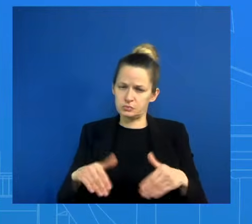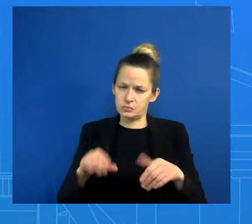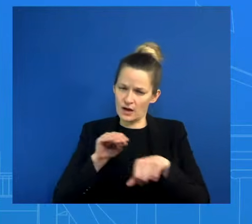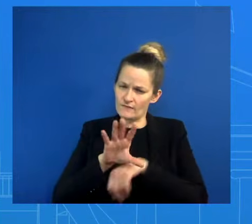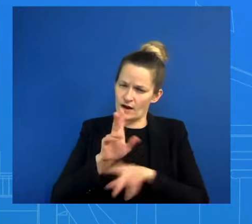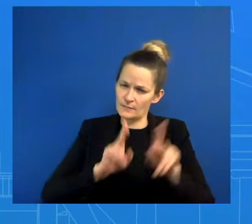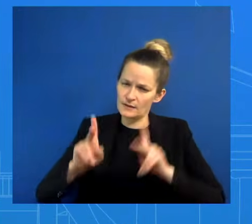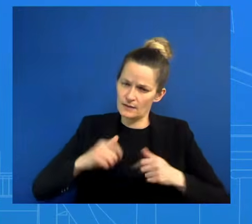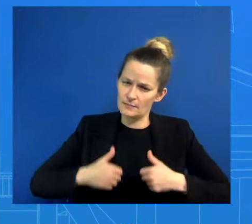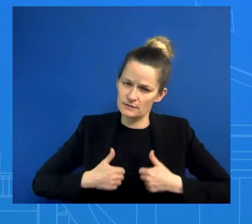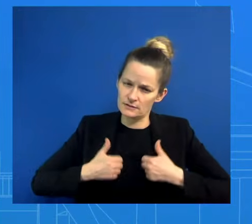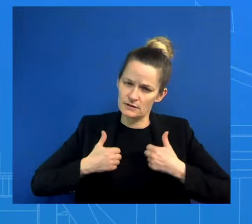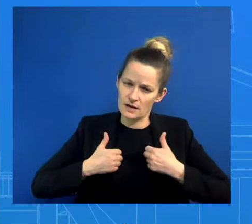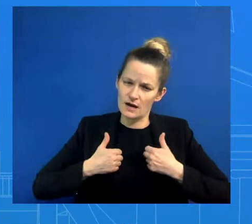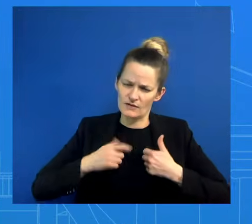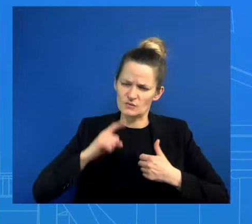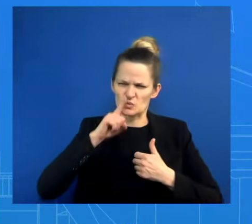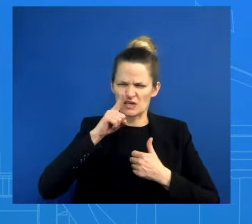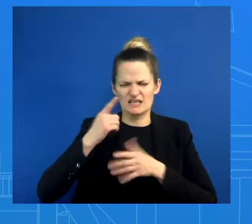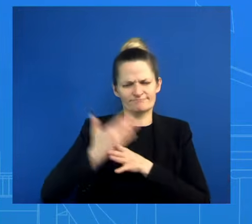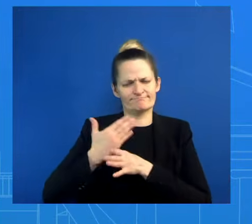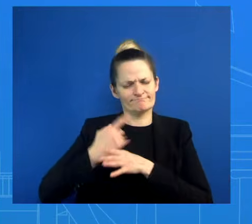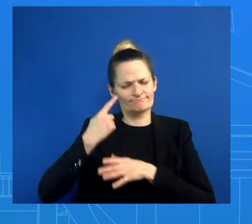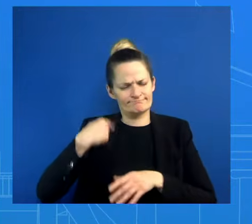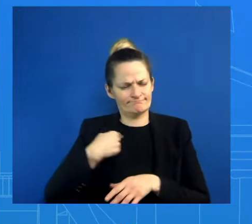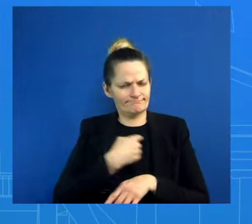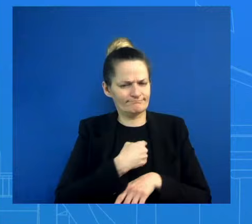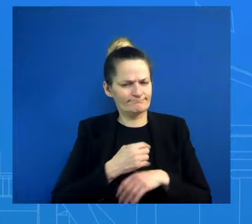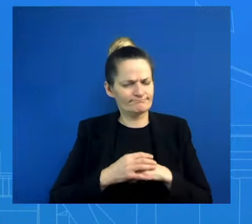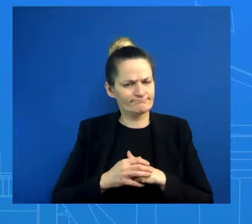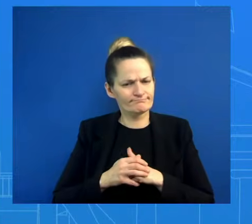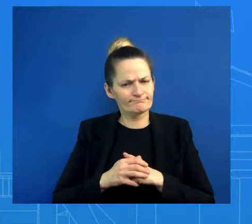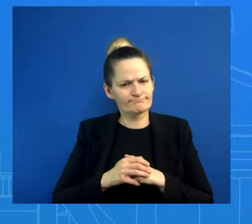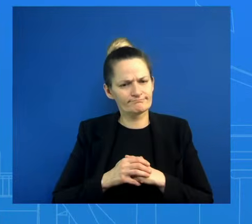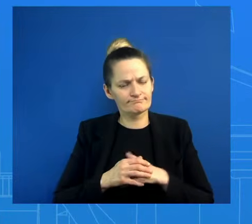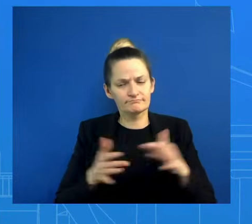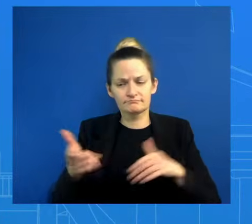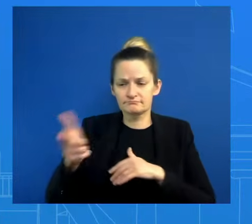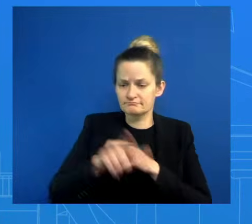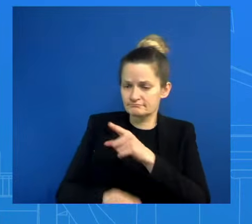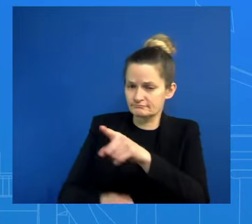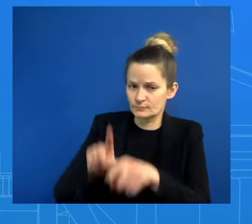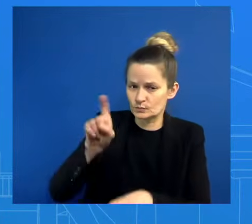Go ahead. The Press: Thanks, Karine. I wanted to ask an earlier Russia question another way.